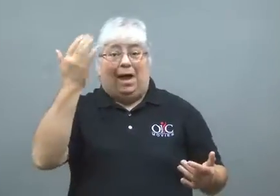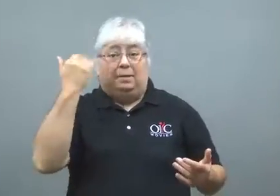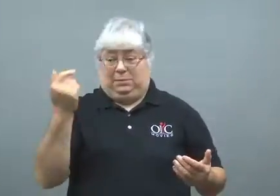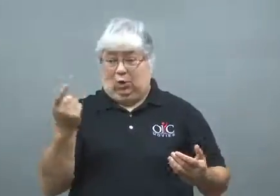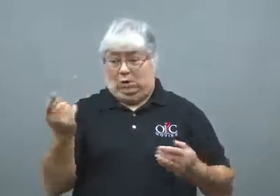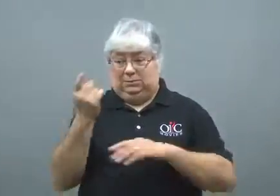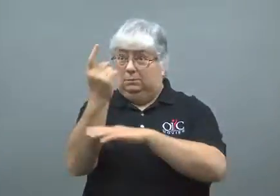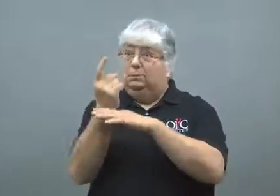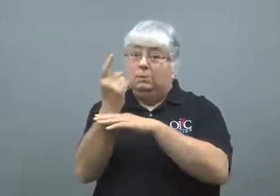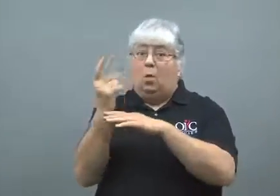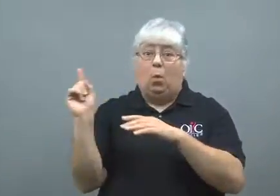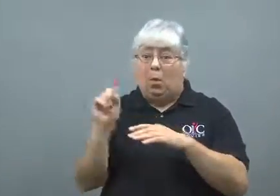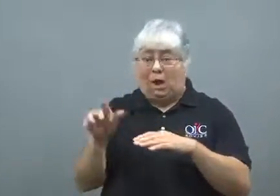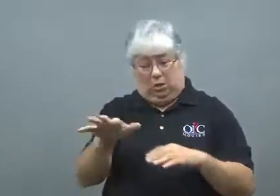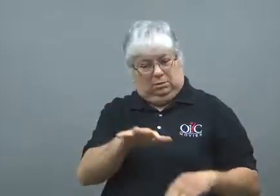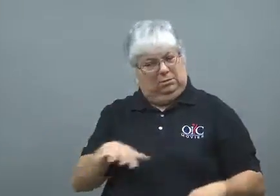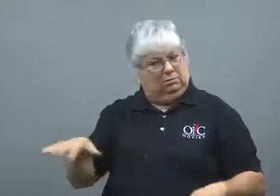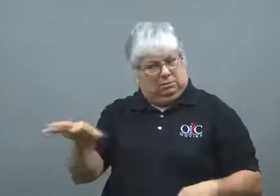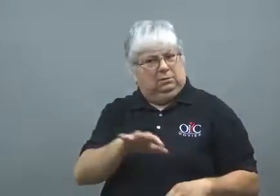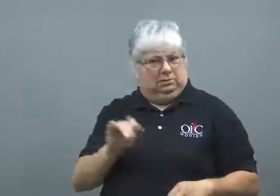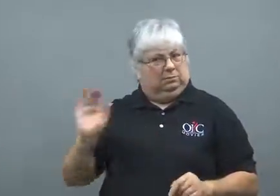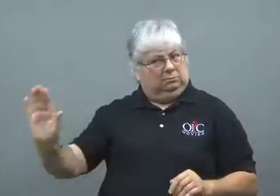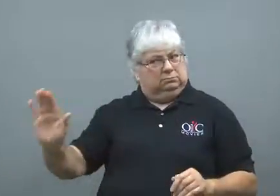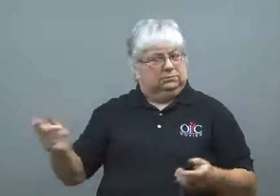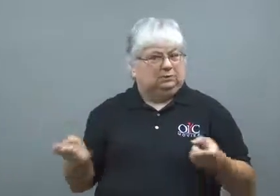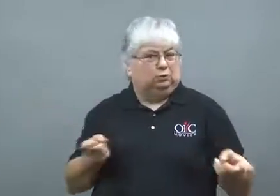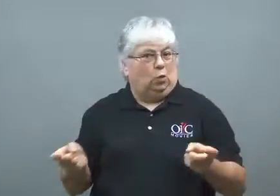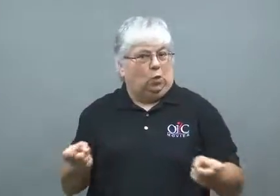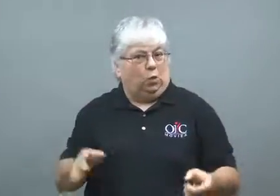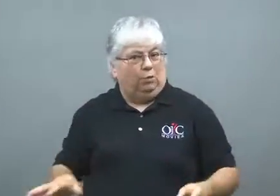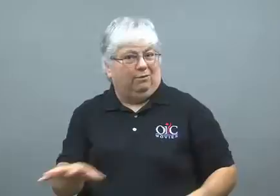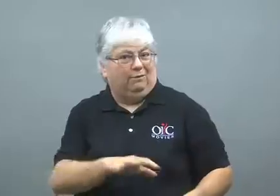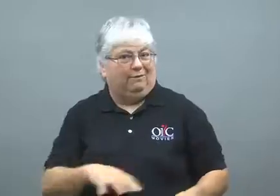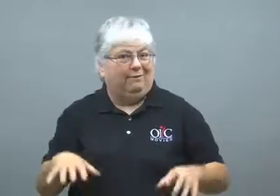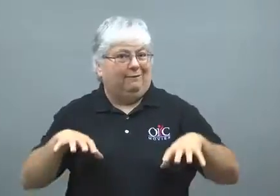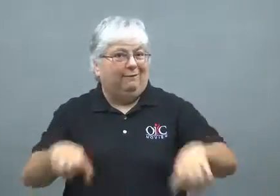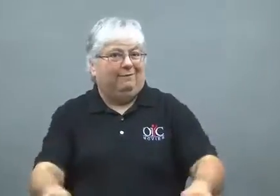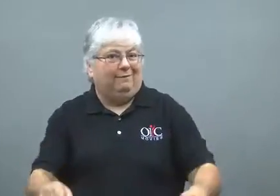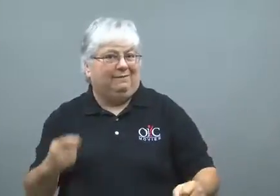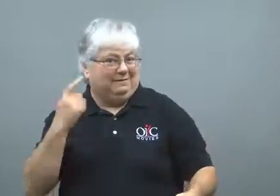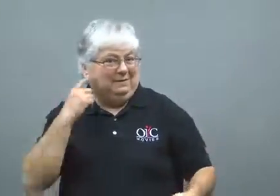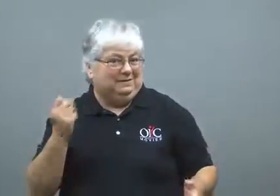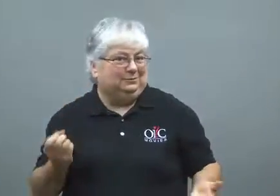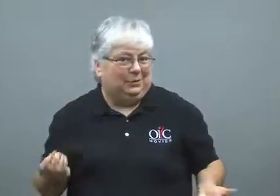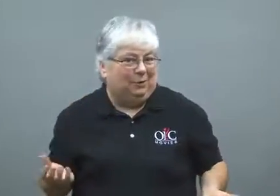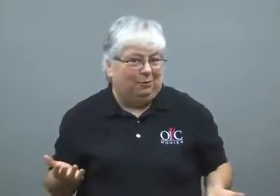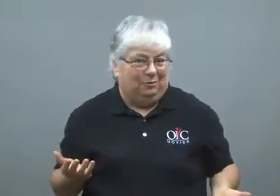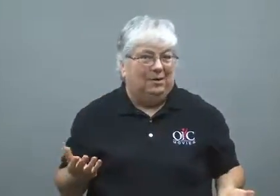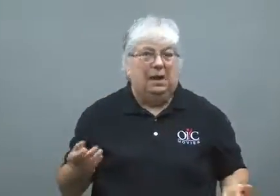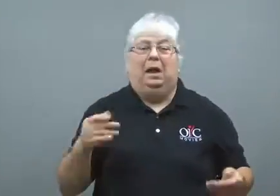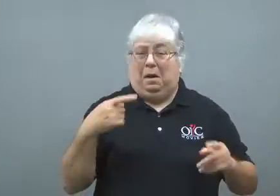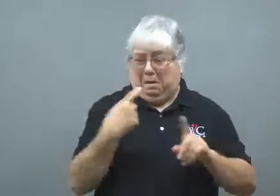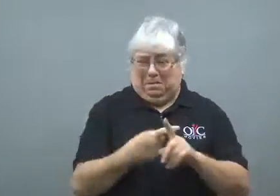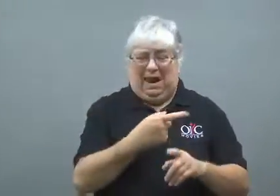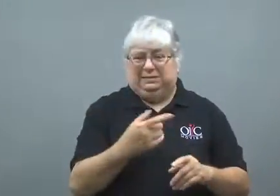The missile was apparently fired from an area under his control.